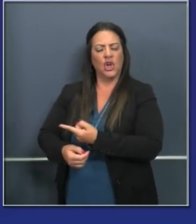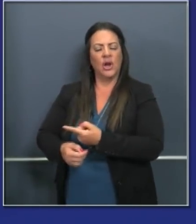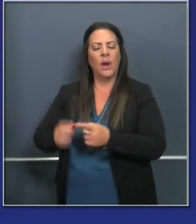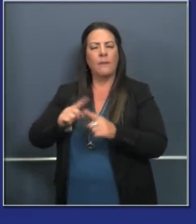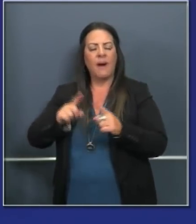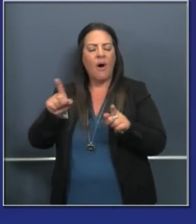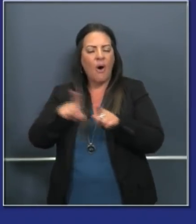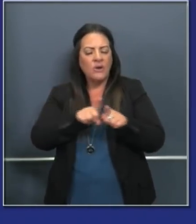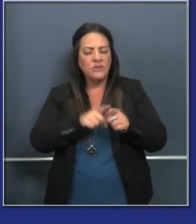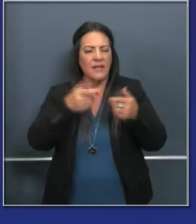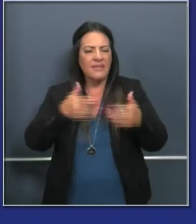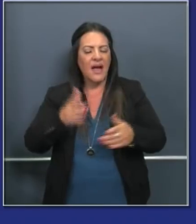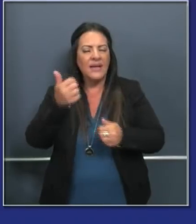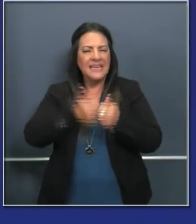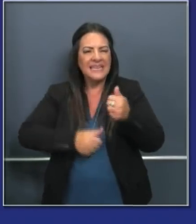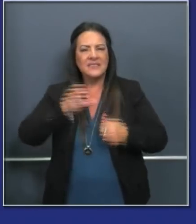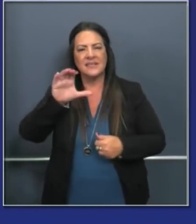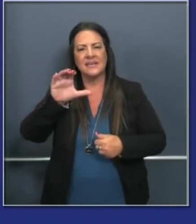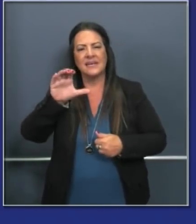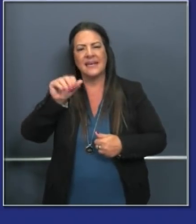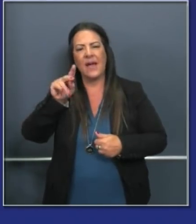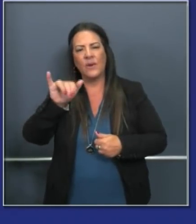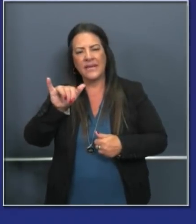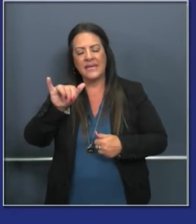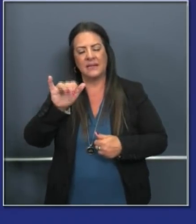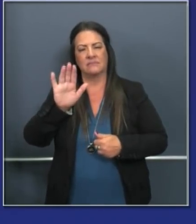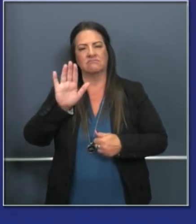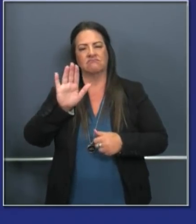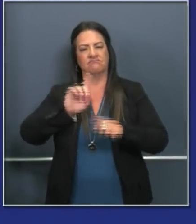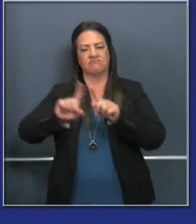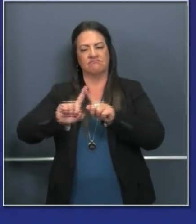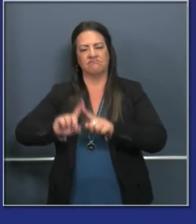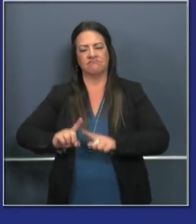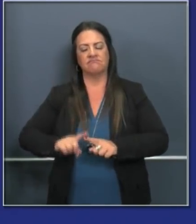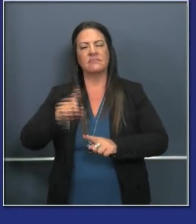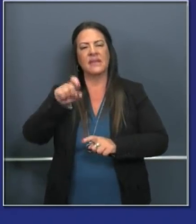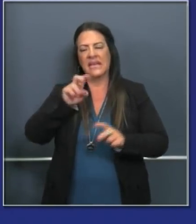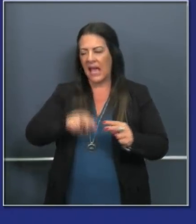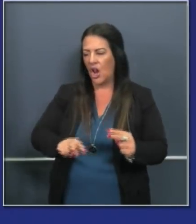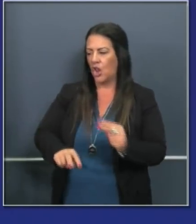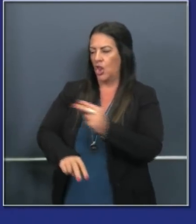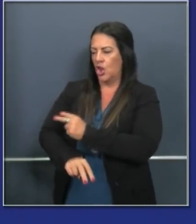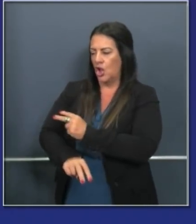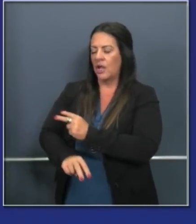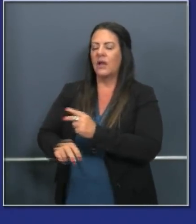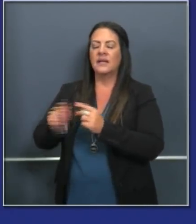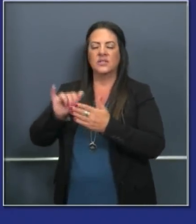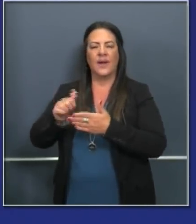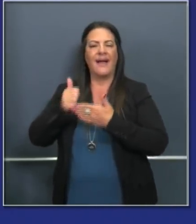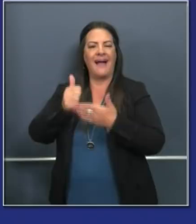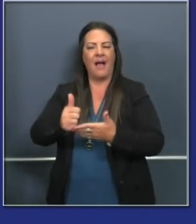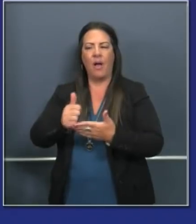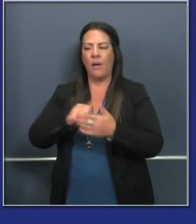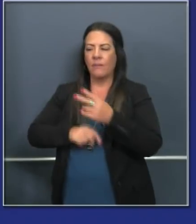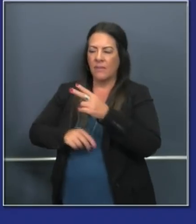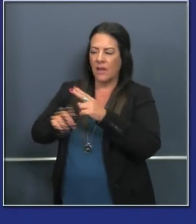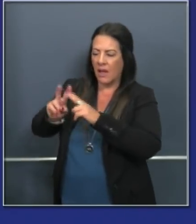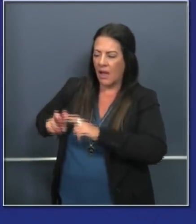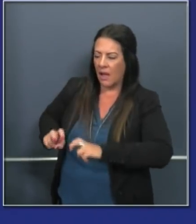INFORMATION NOT JUST AT THE CALIFORNIA STATEWIDE LEVEL BUT TO PUT IT IN THE HANDS OF PEOPLE AT THE COUNTY LEVEL